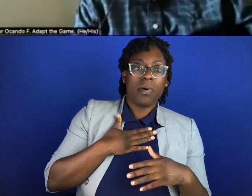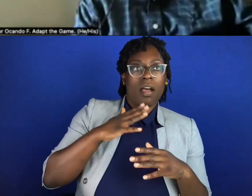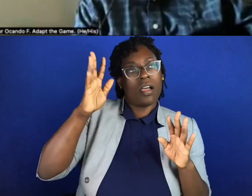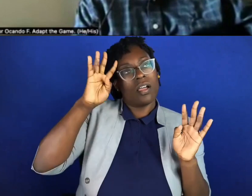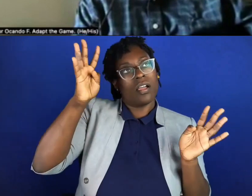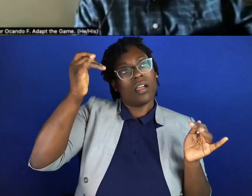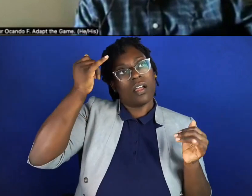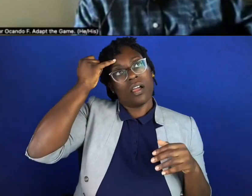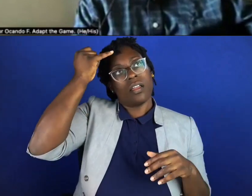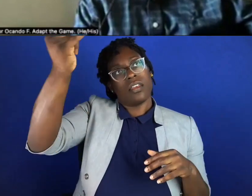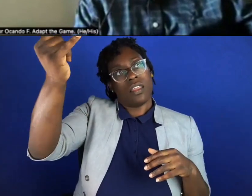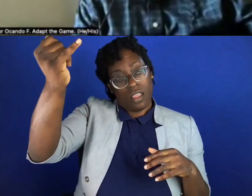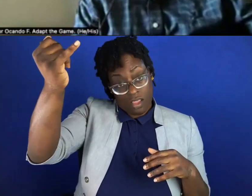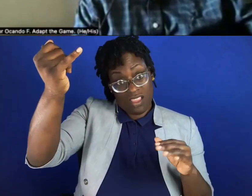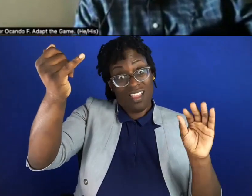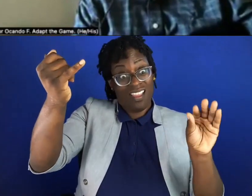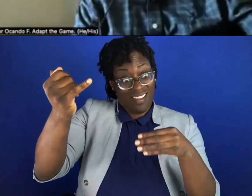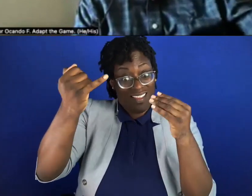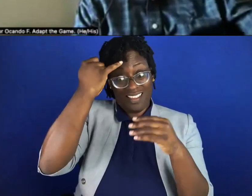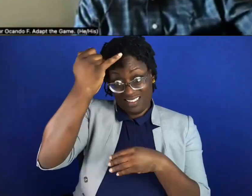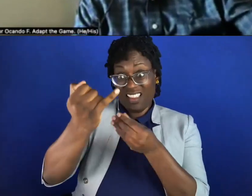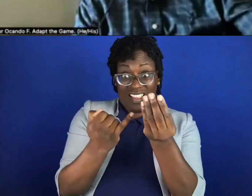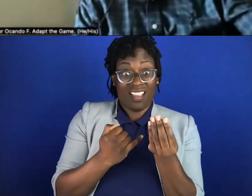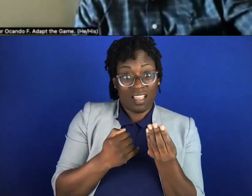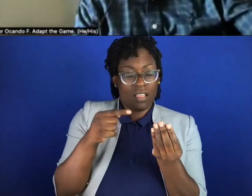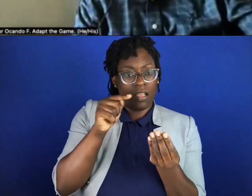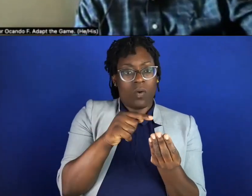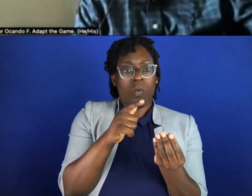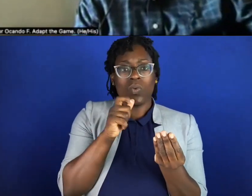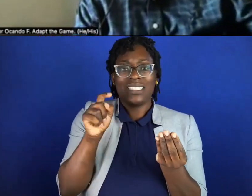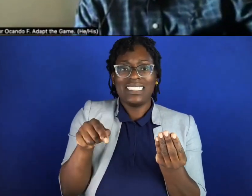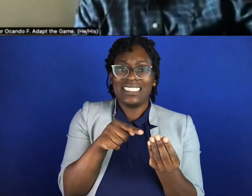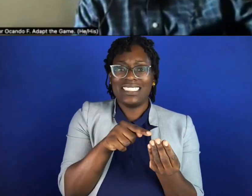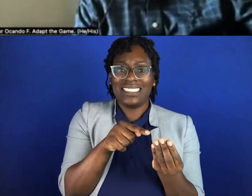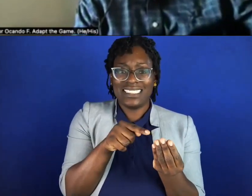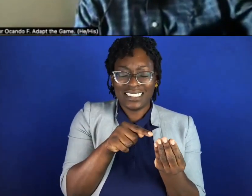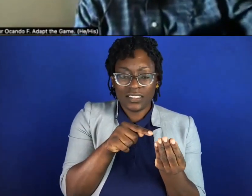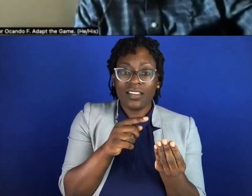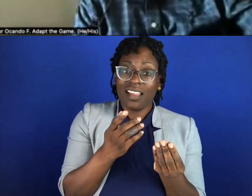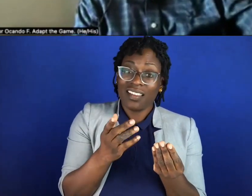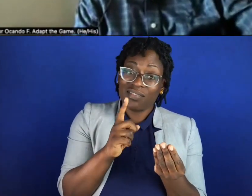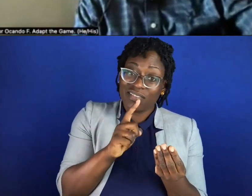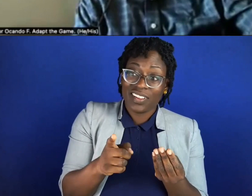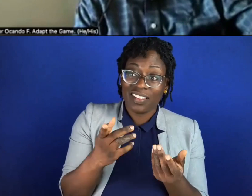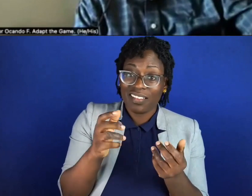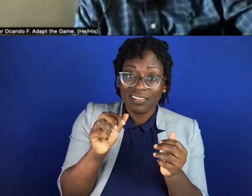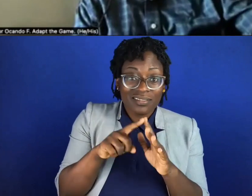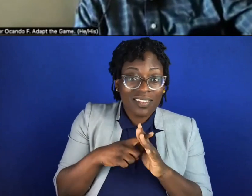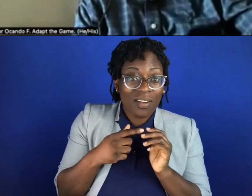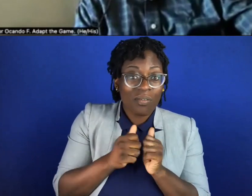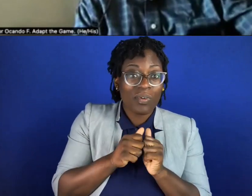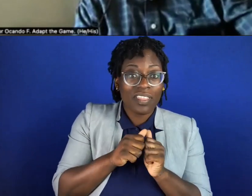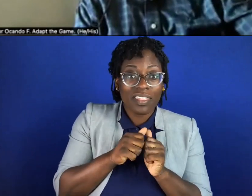research can start with talking to the people in our lives and then community members. Thank